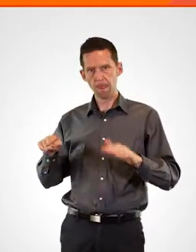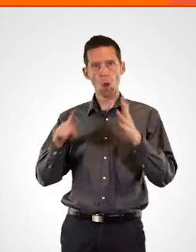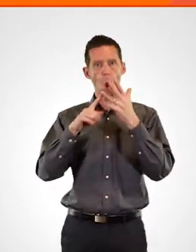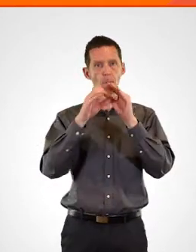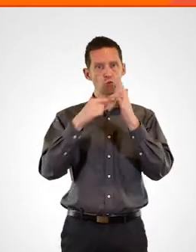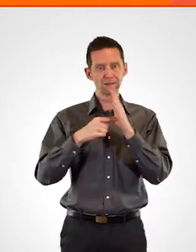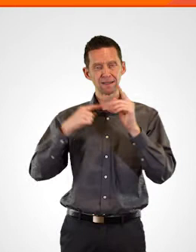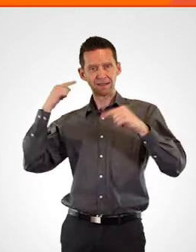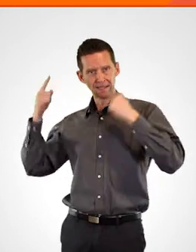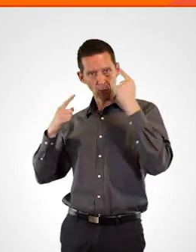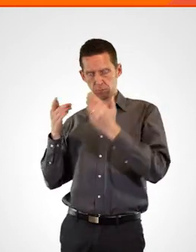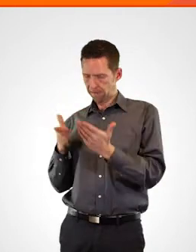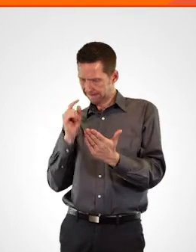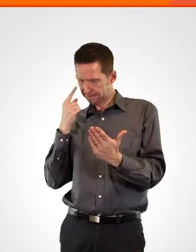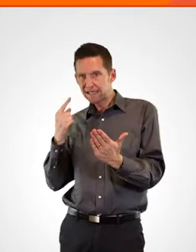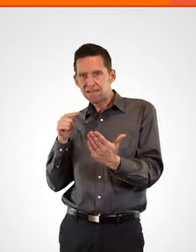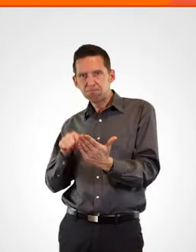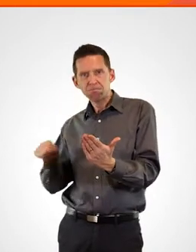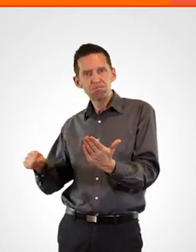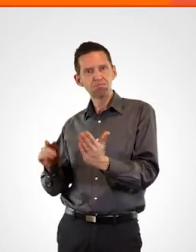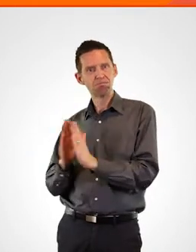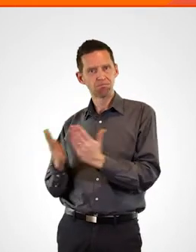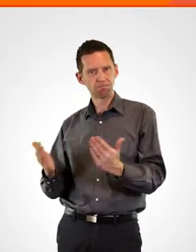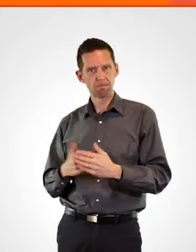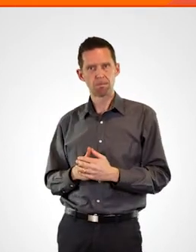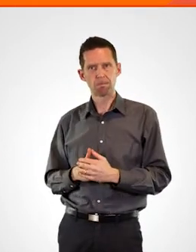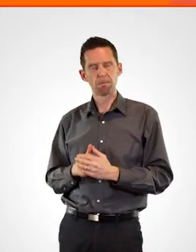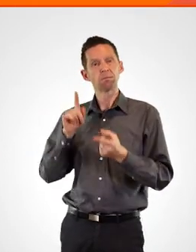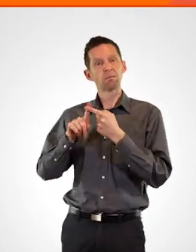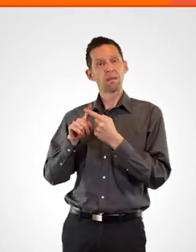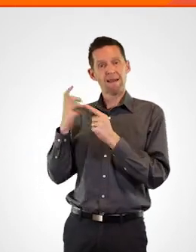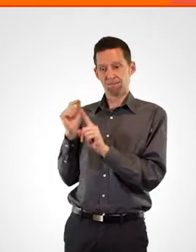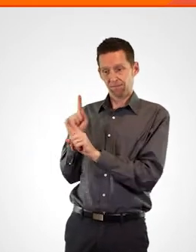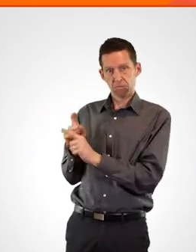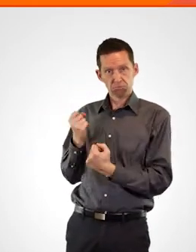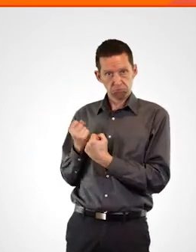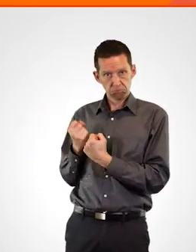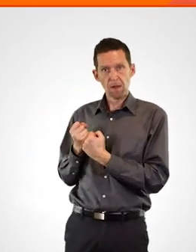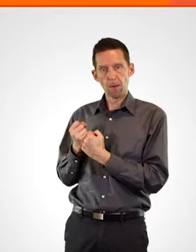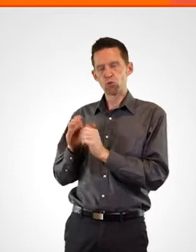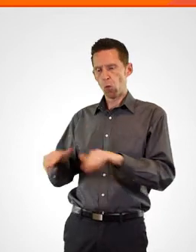can also be represented by marks on a page. With continued support from adults, children then learn